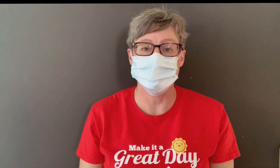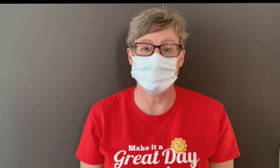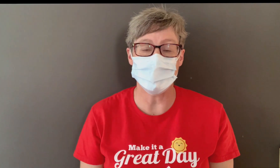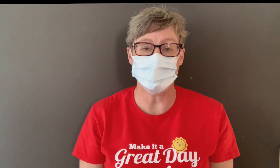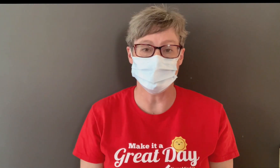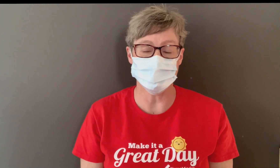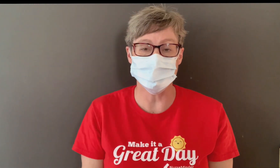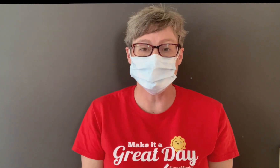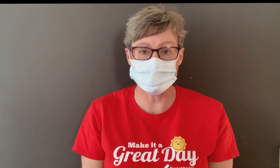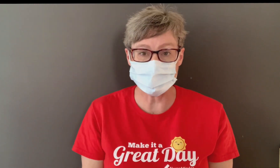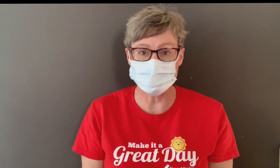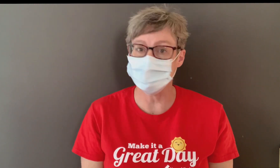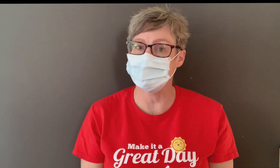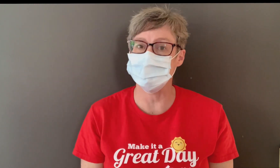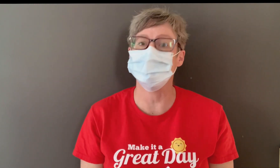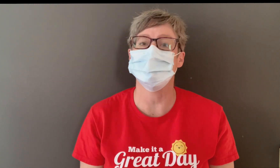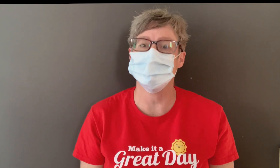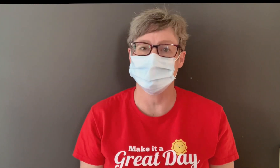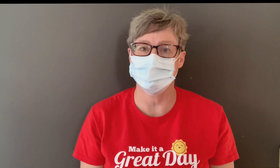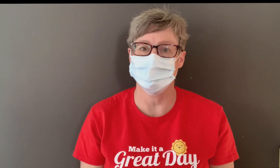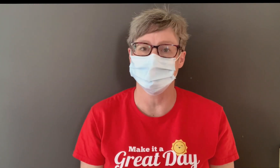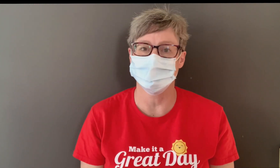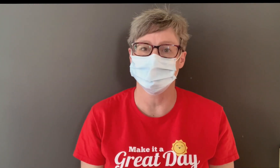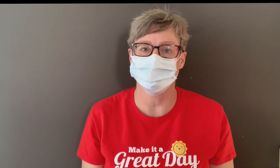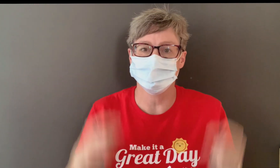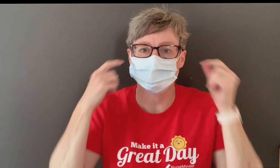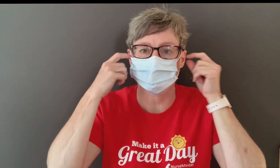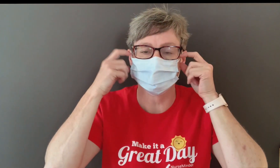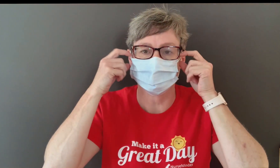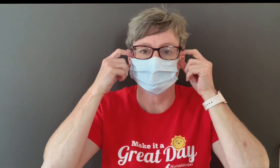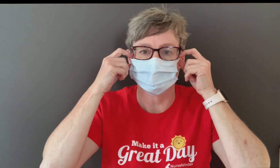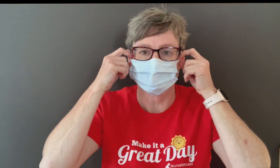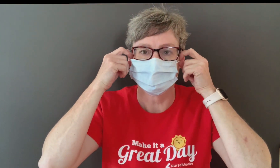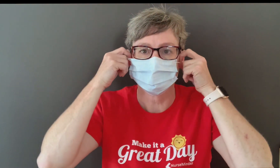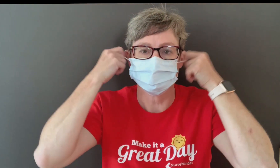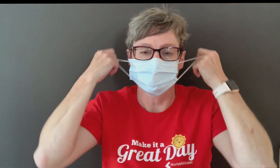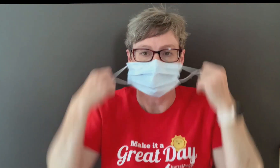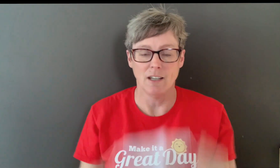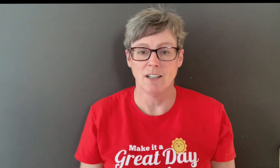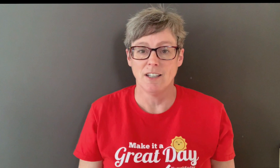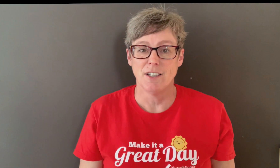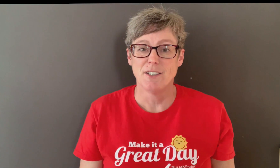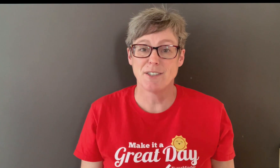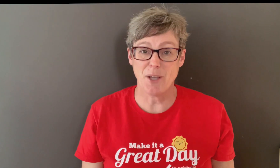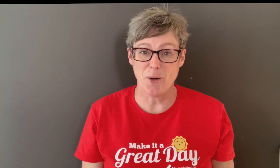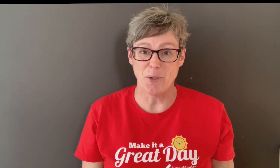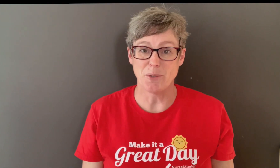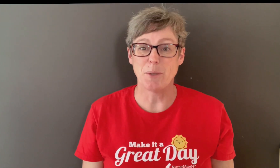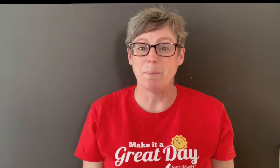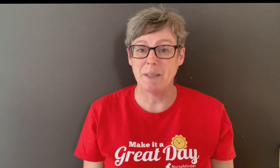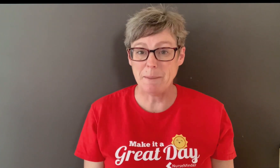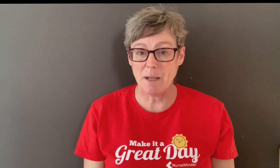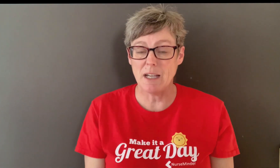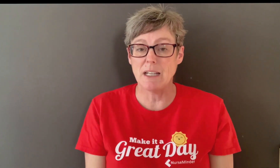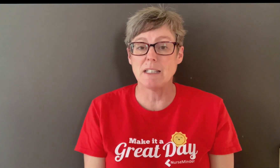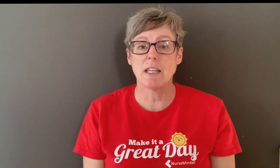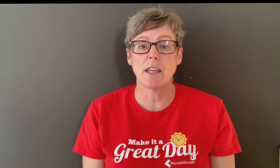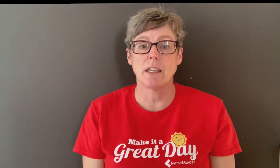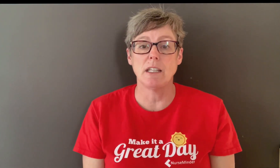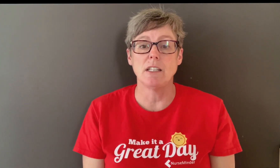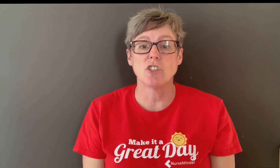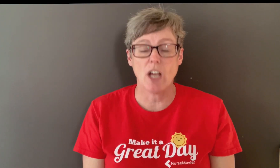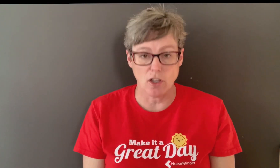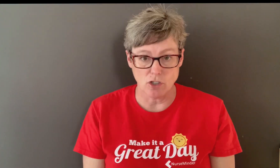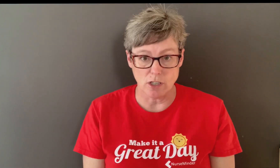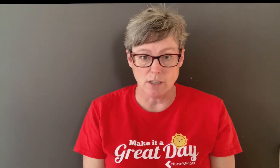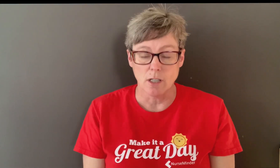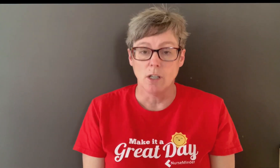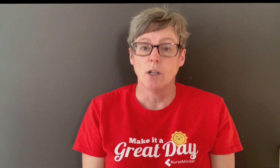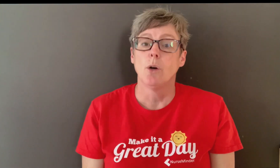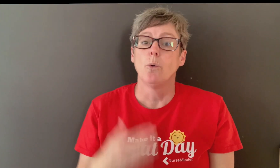to help understand what's being said. So to minimize the challenges